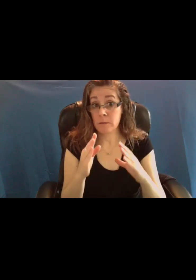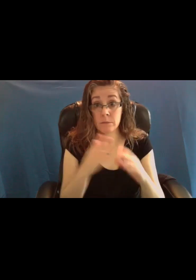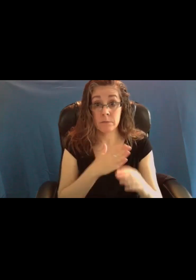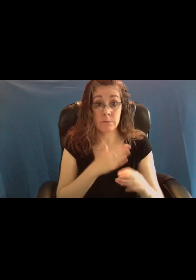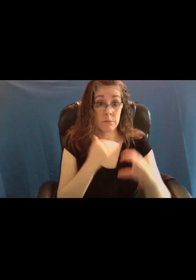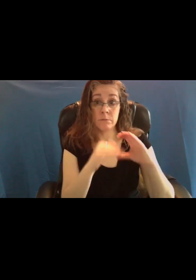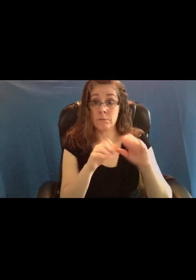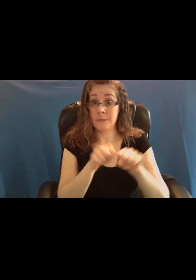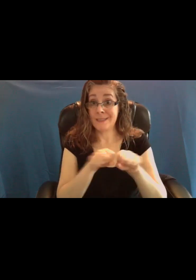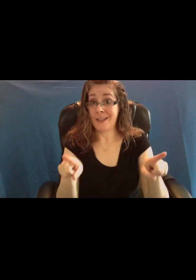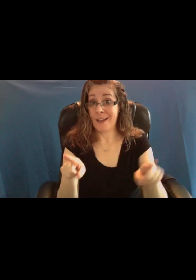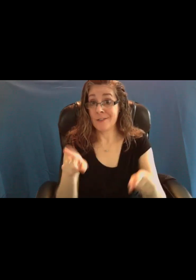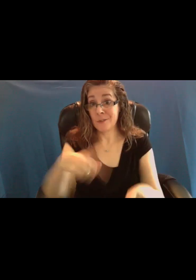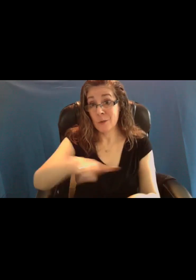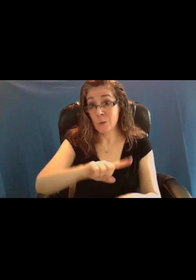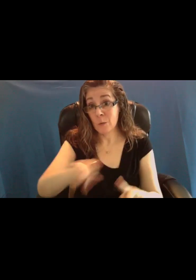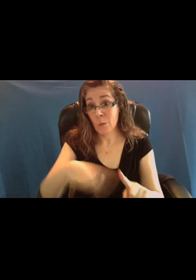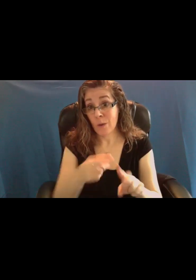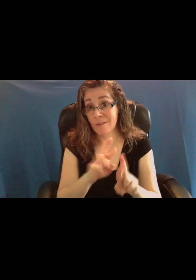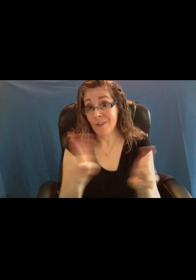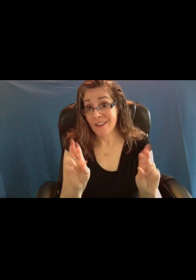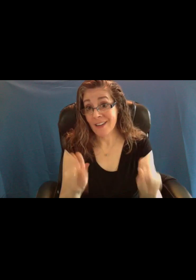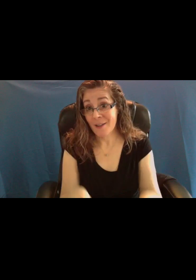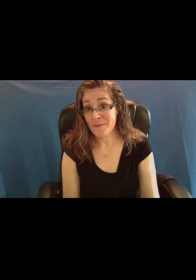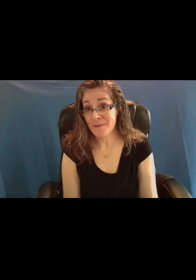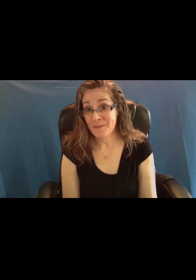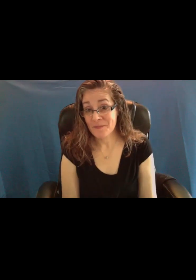So, next you would want to identify vendors who may be able